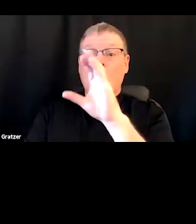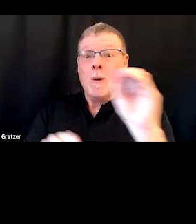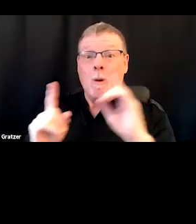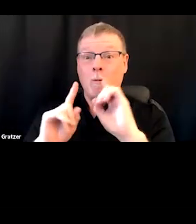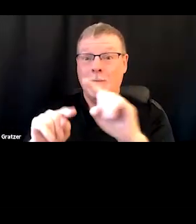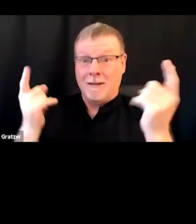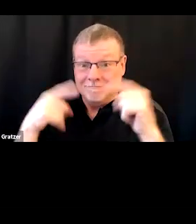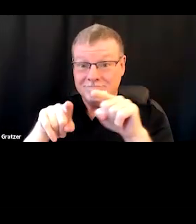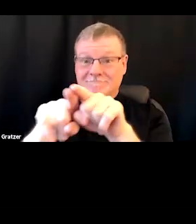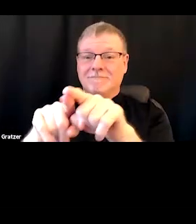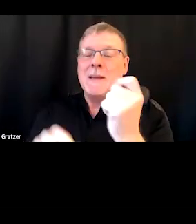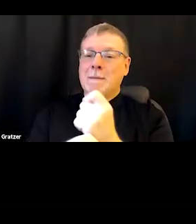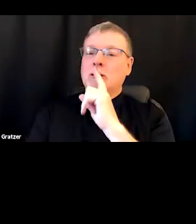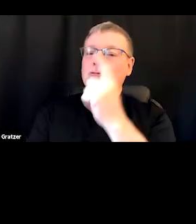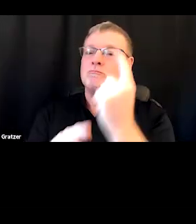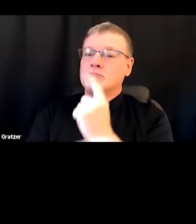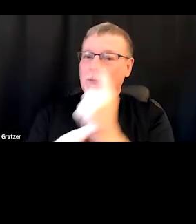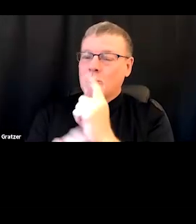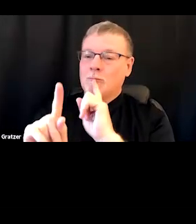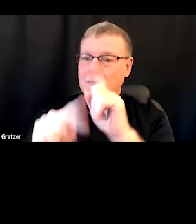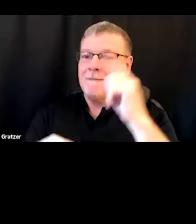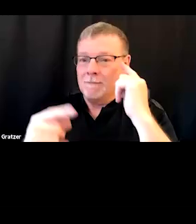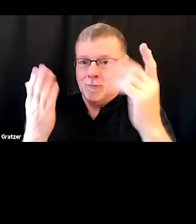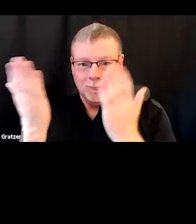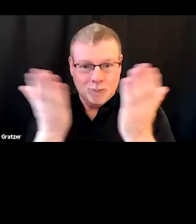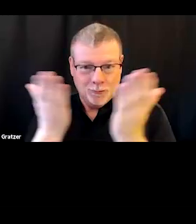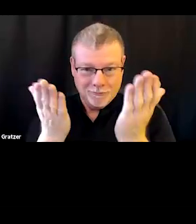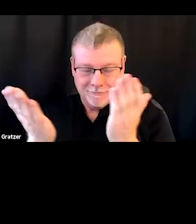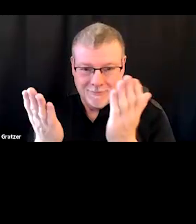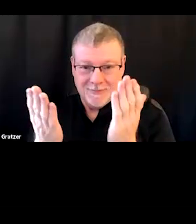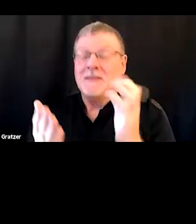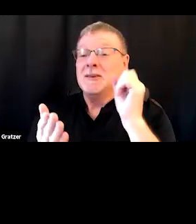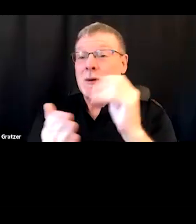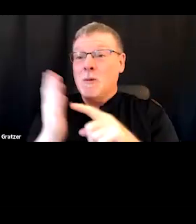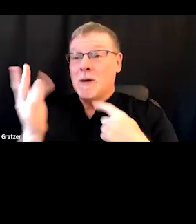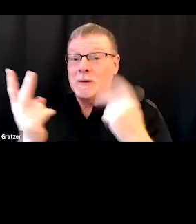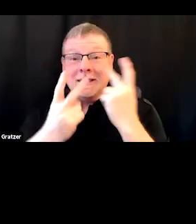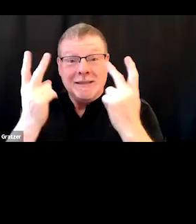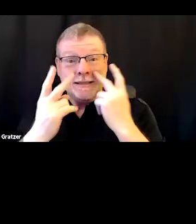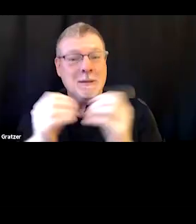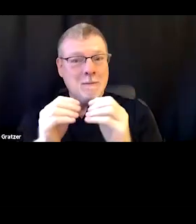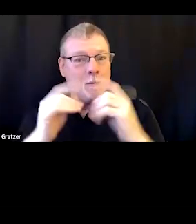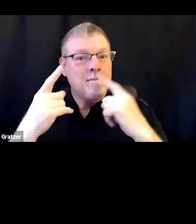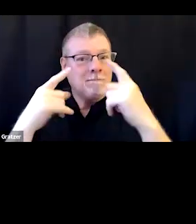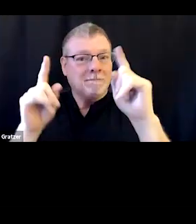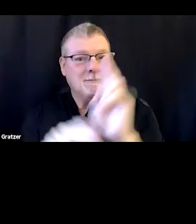to ensure the right response to the call for service. And so what we are seeing is more effective use of resources,